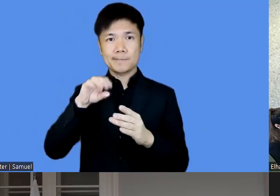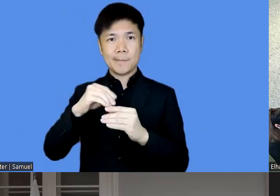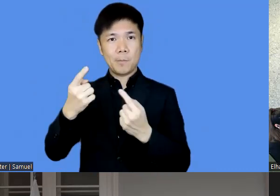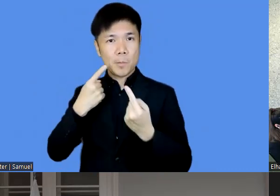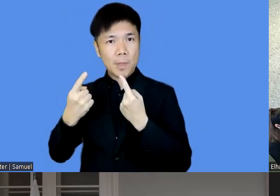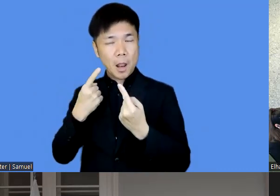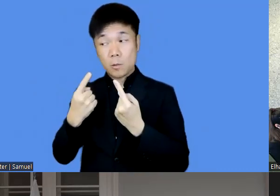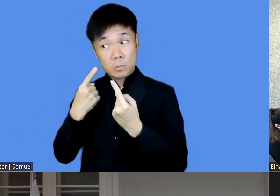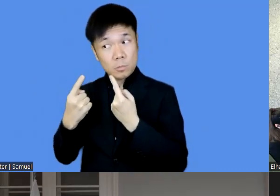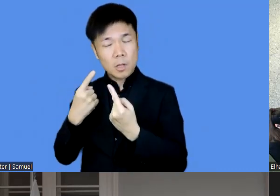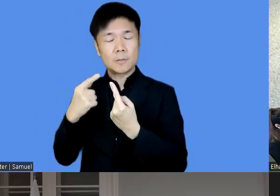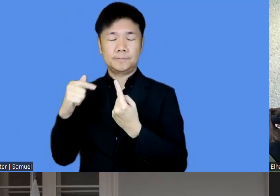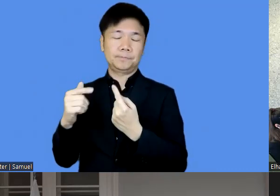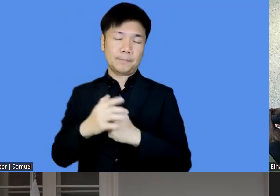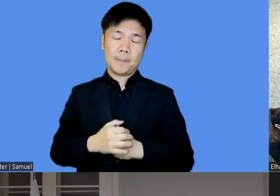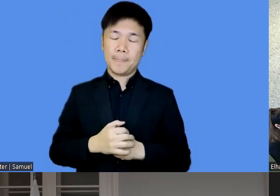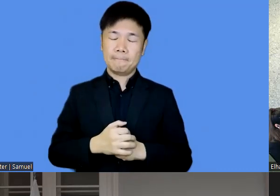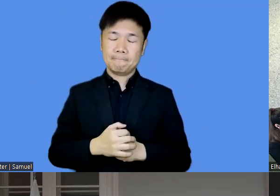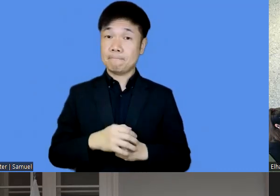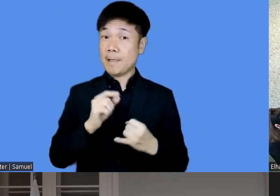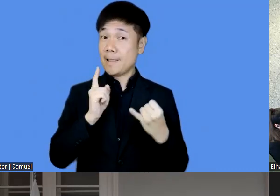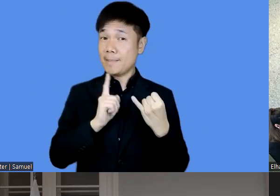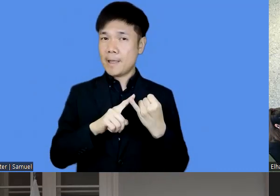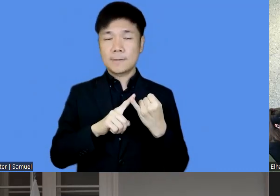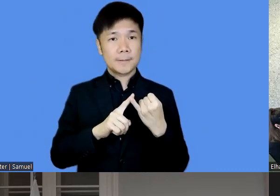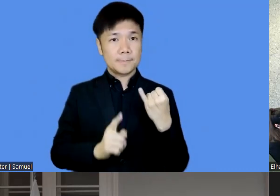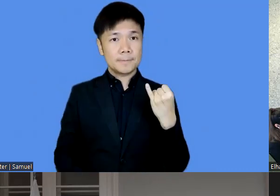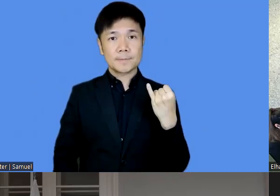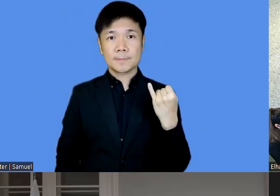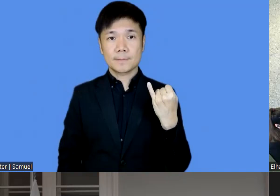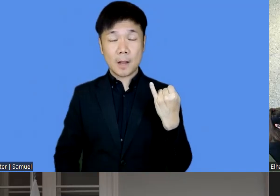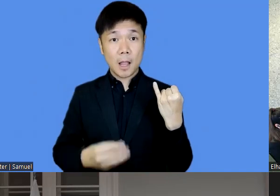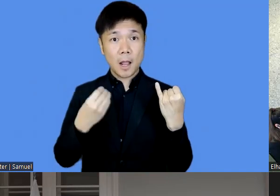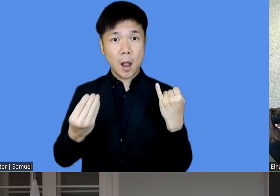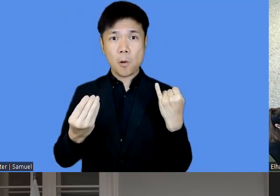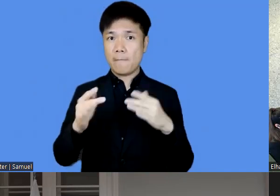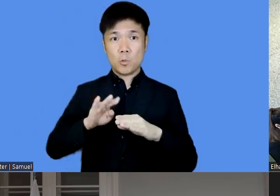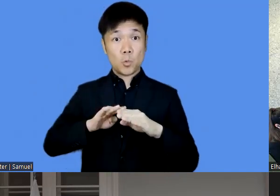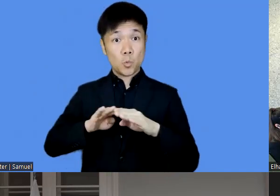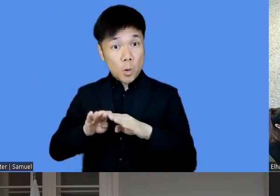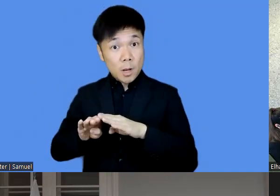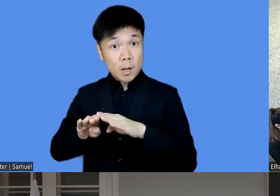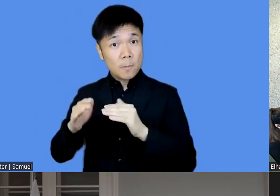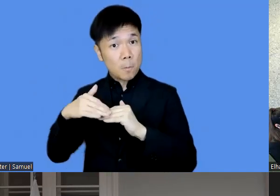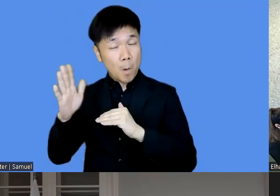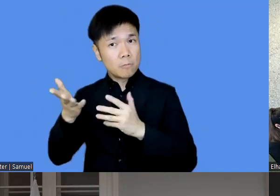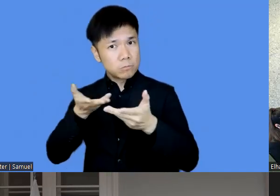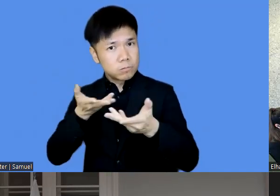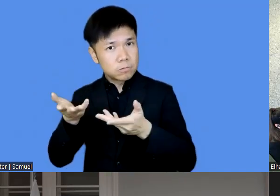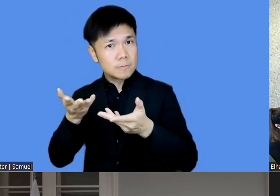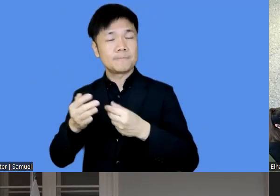the consultations and lastly develop specific trainings and simulation exercises in cooperation